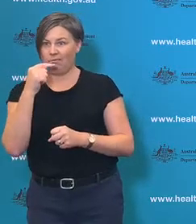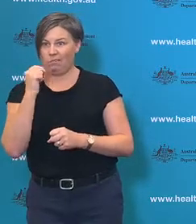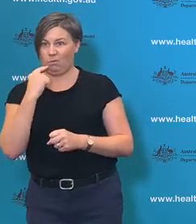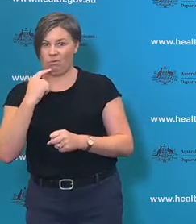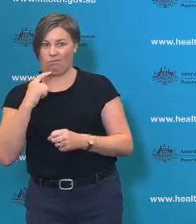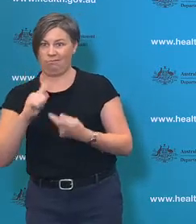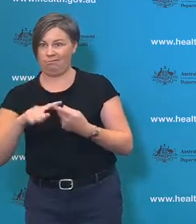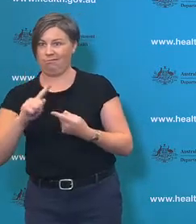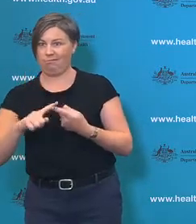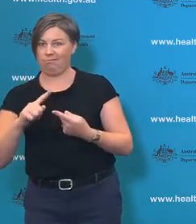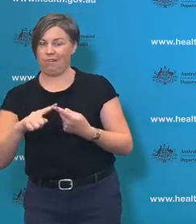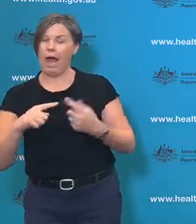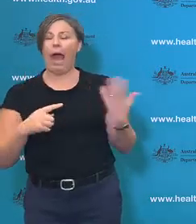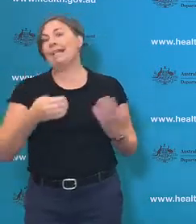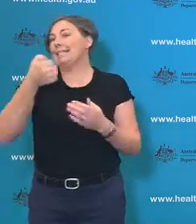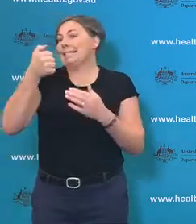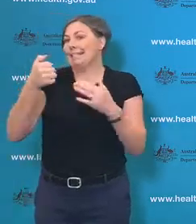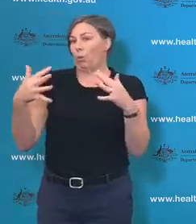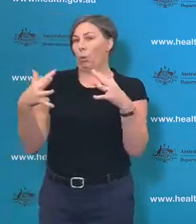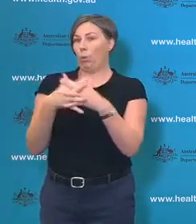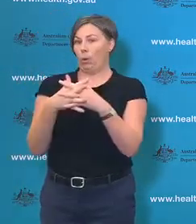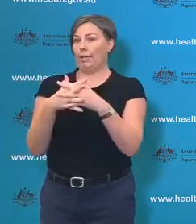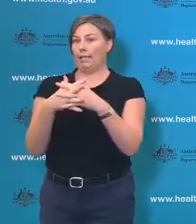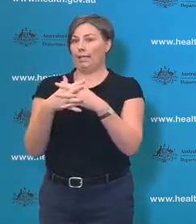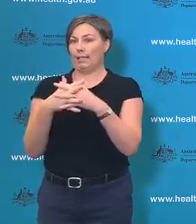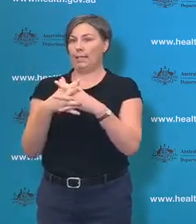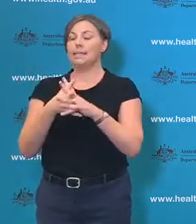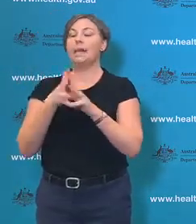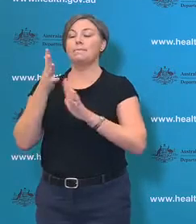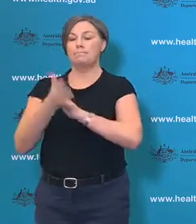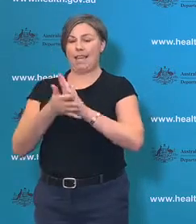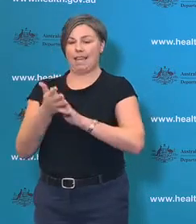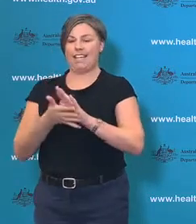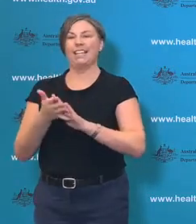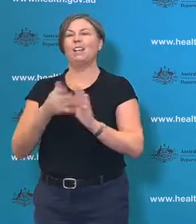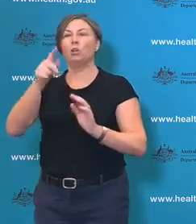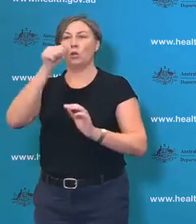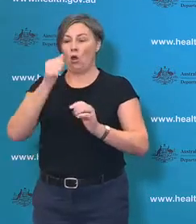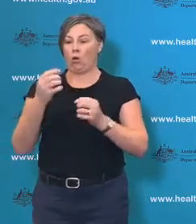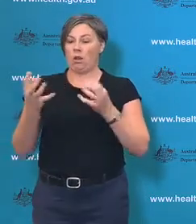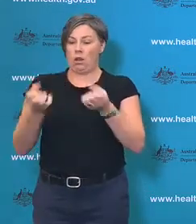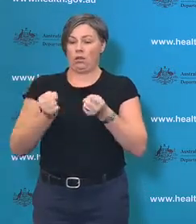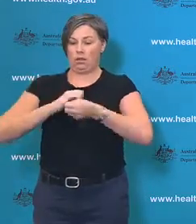So the 6 week period is 3 incubation cycles of COVID-19. We saw the first